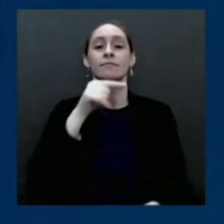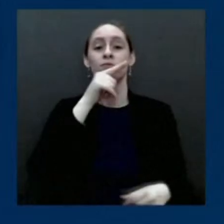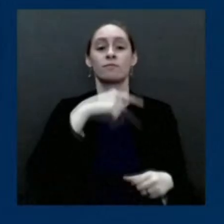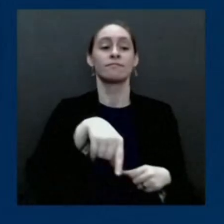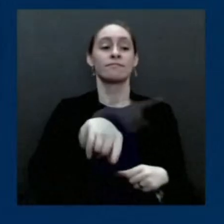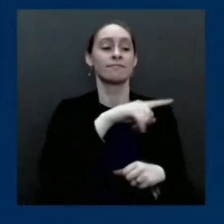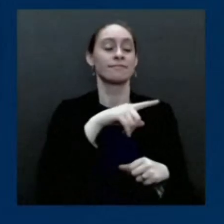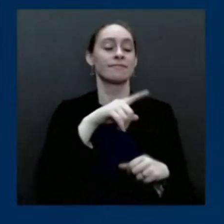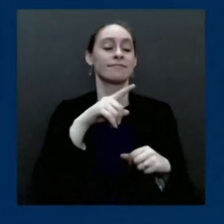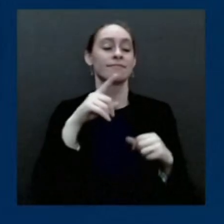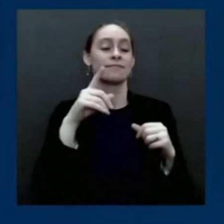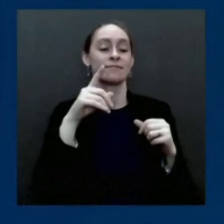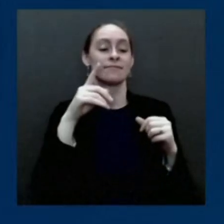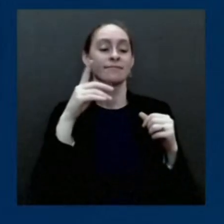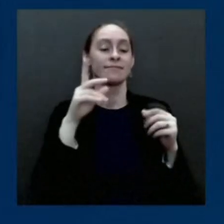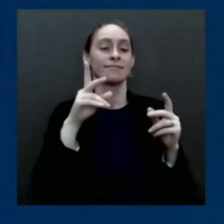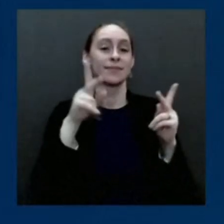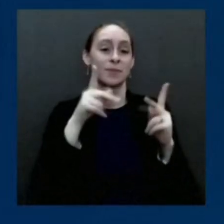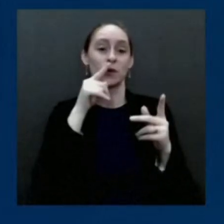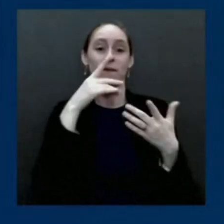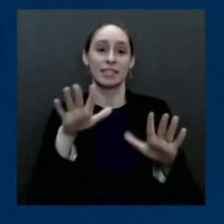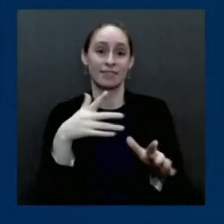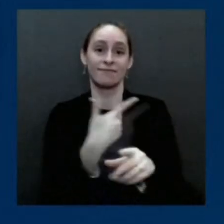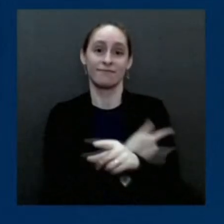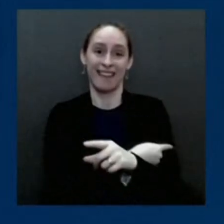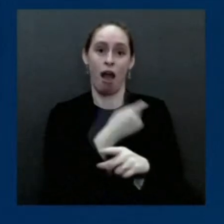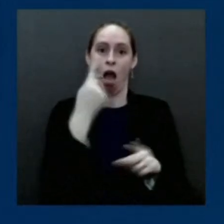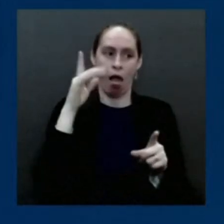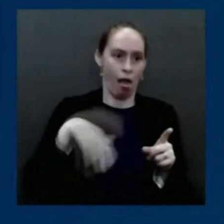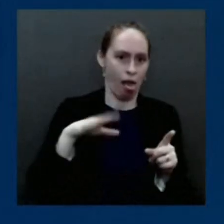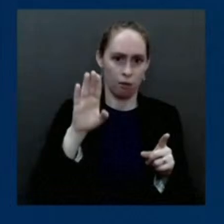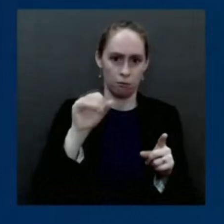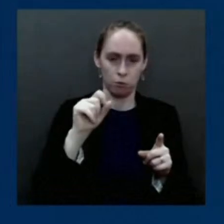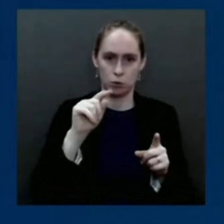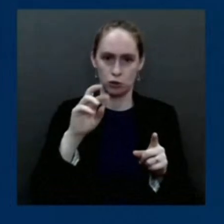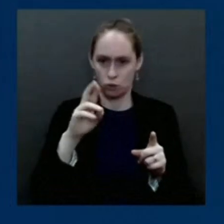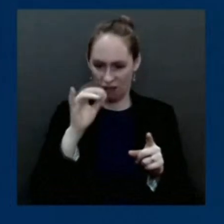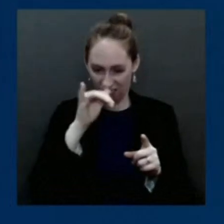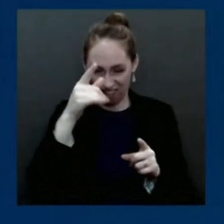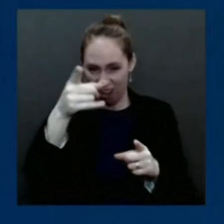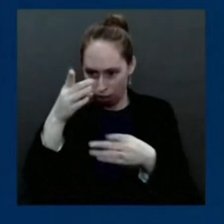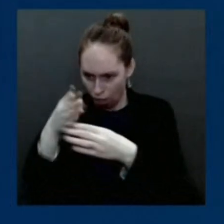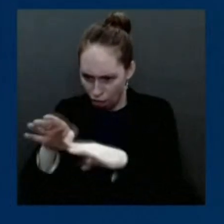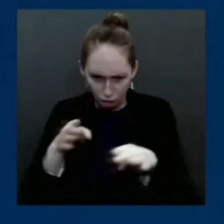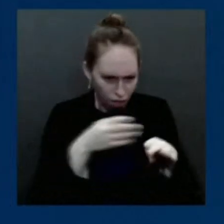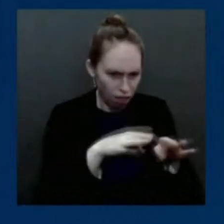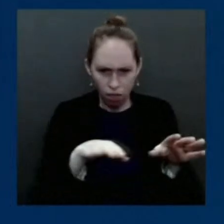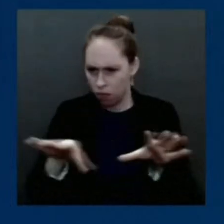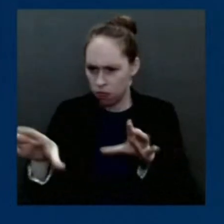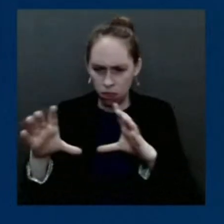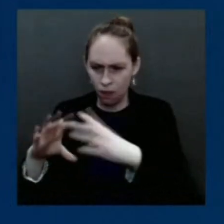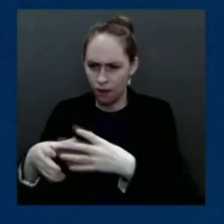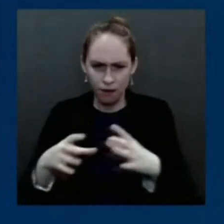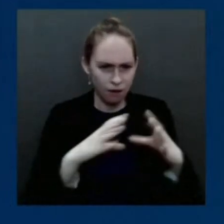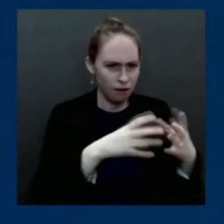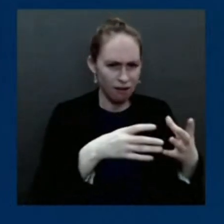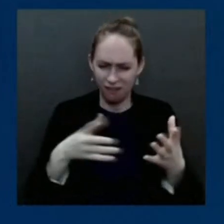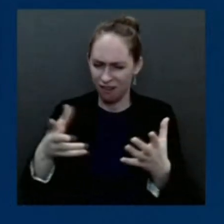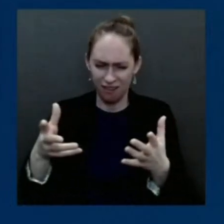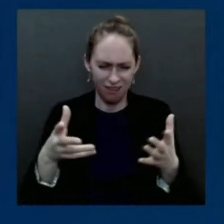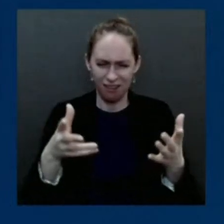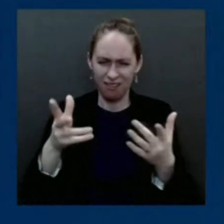FROM J & J NO LONGER CONSIDER